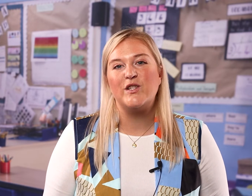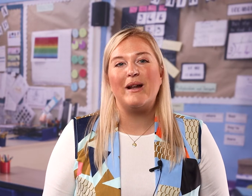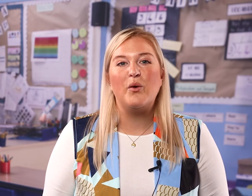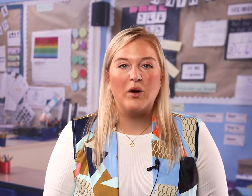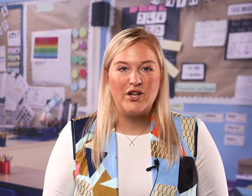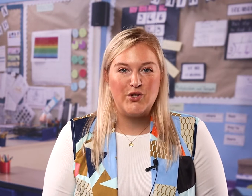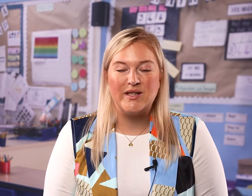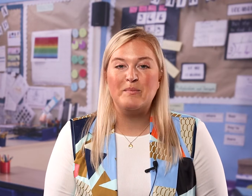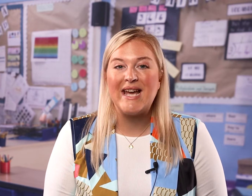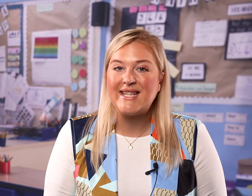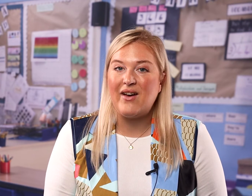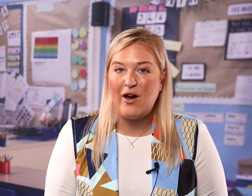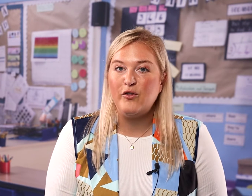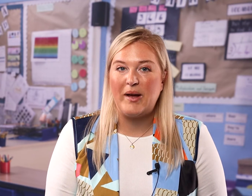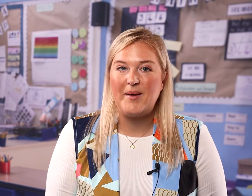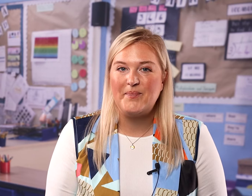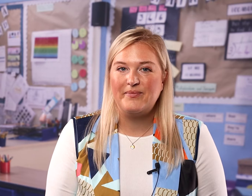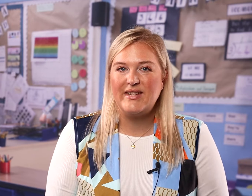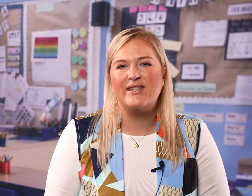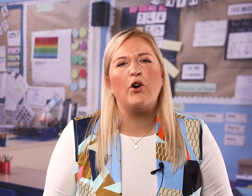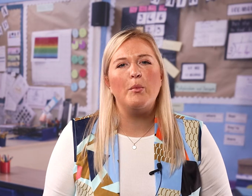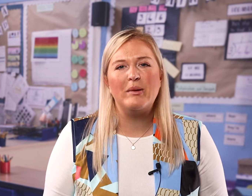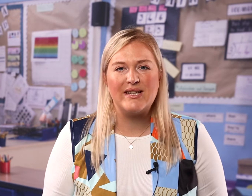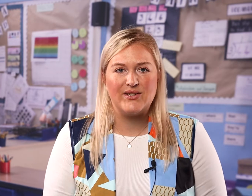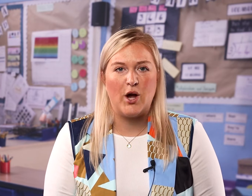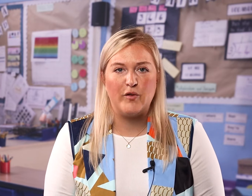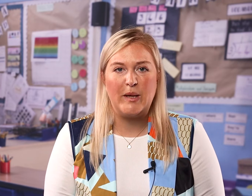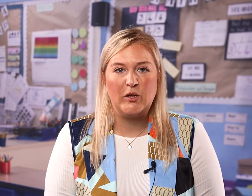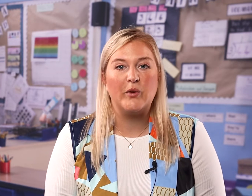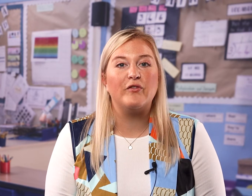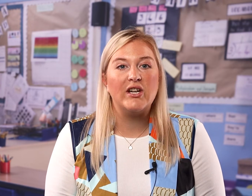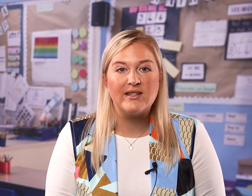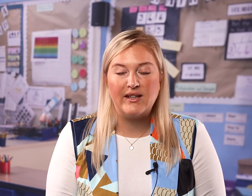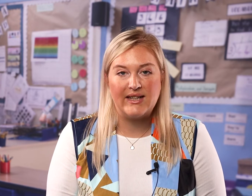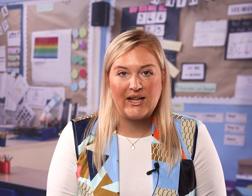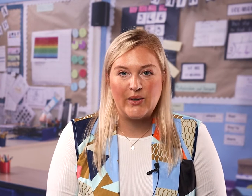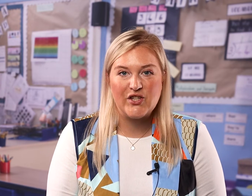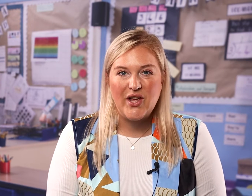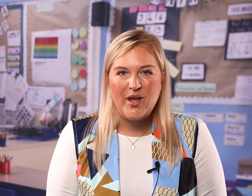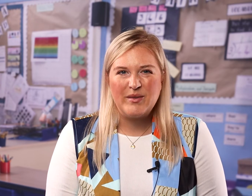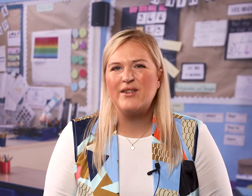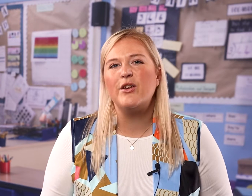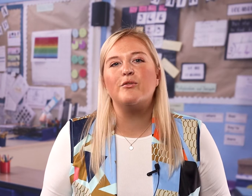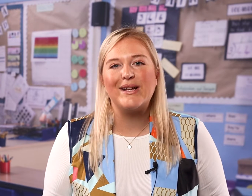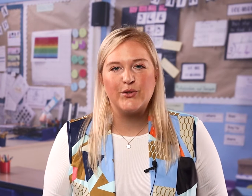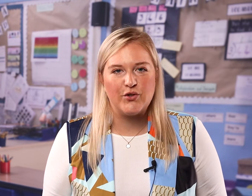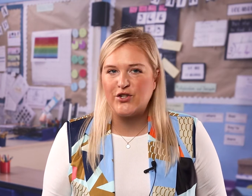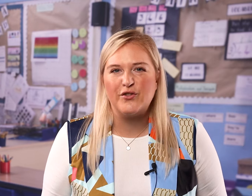is where you spell out a word using the BSL alphabet this is a common place to start for people who are first learning the language because there are no grammatical structures